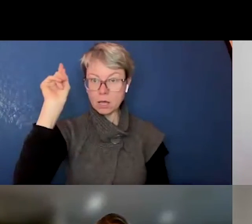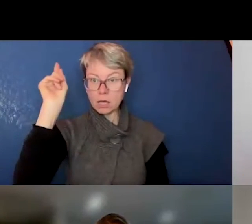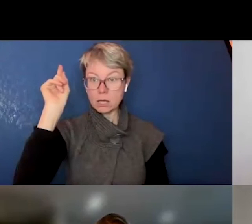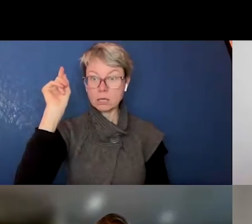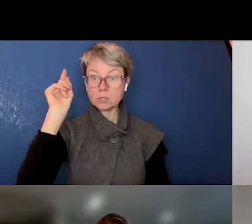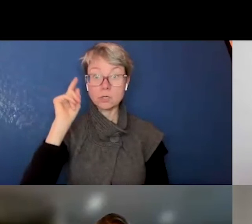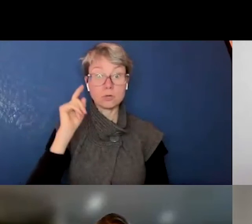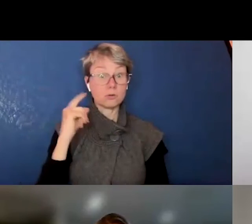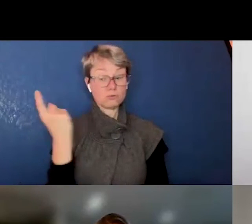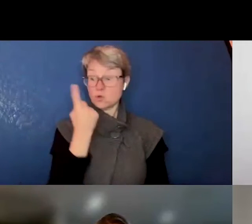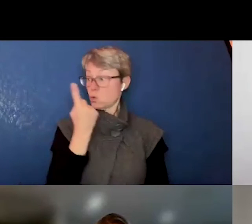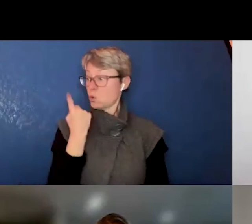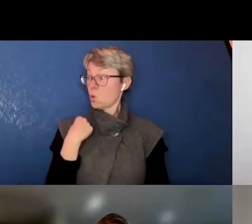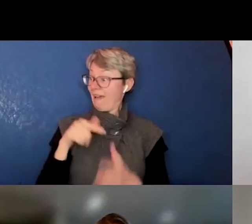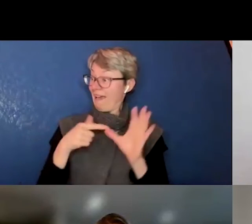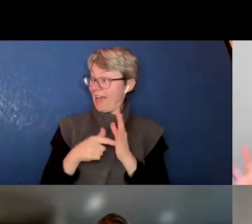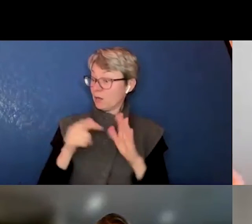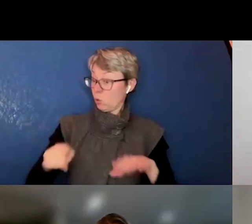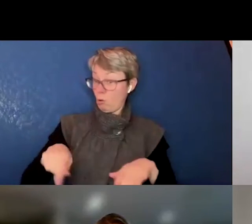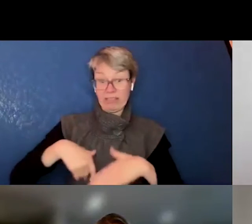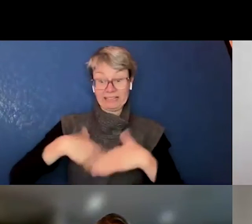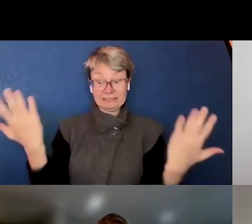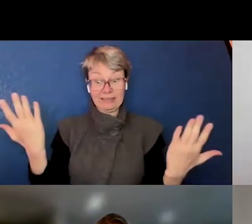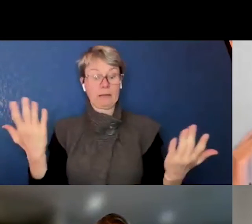all the court documents together and making the application getting a child's name on the watch